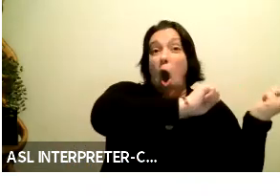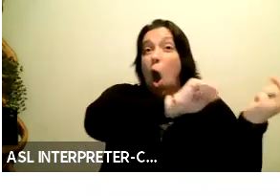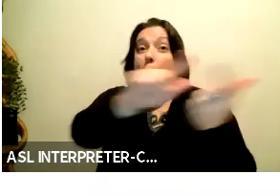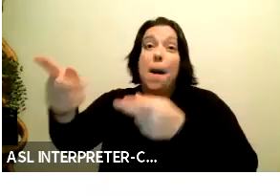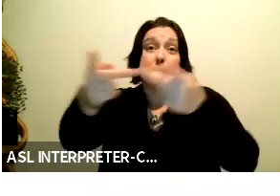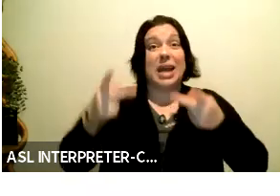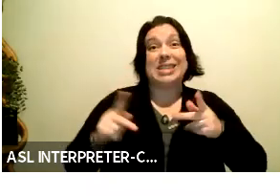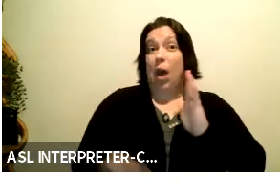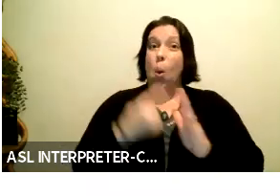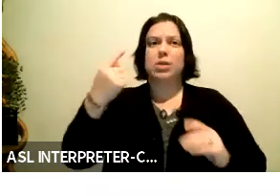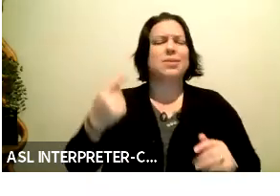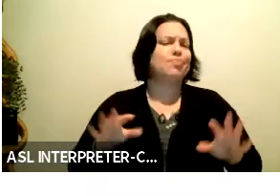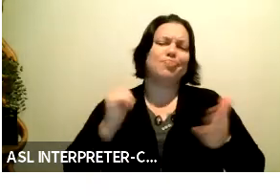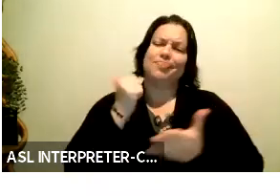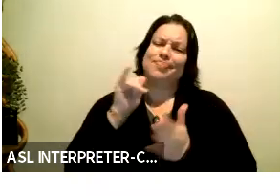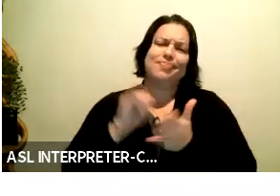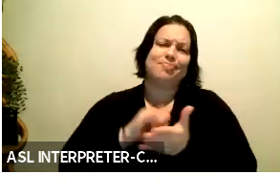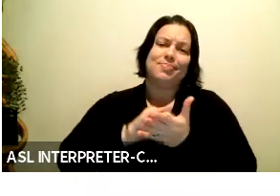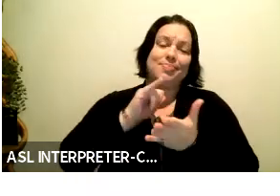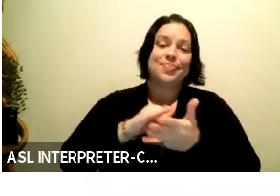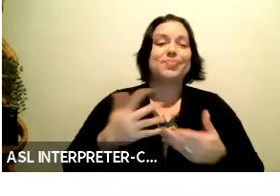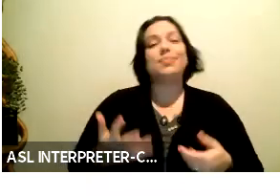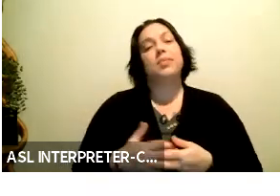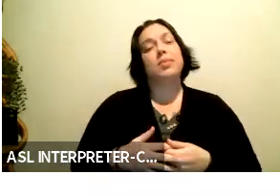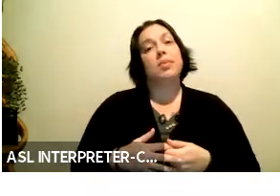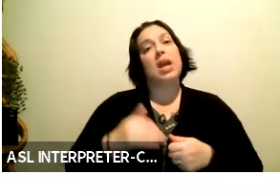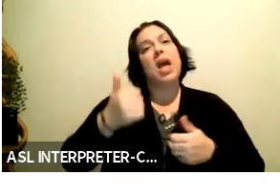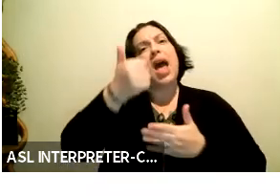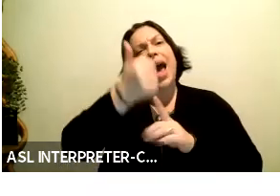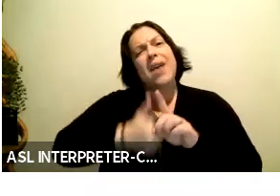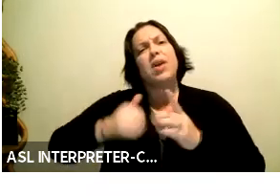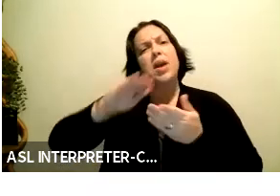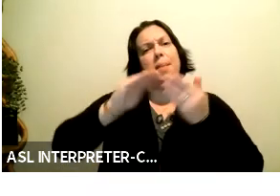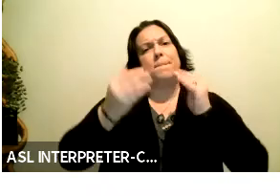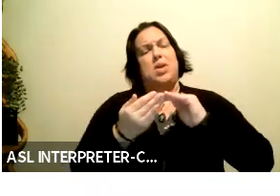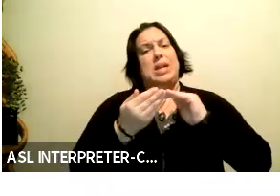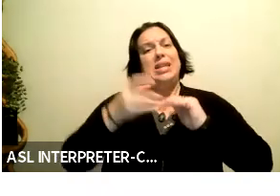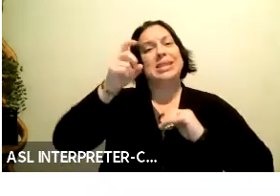Information gathering about our community's needs and experiences must be an essential